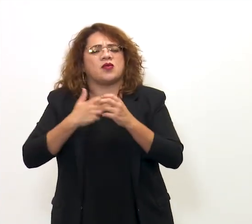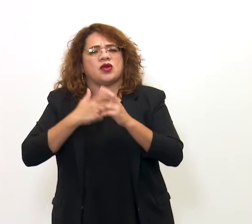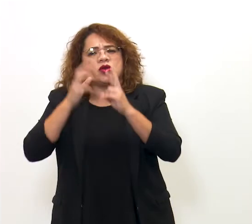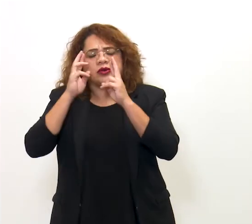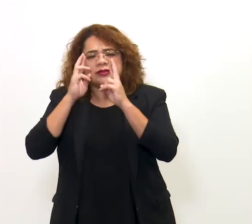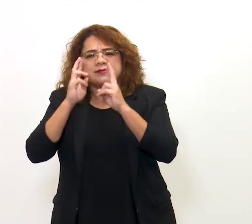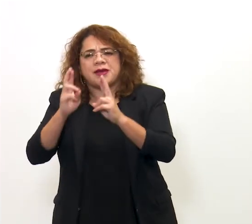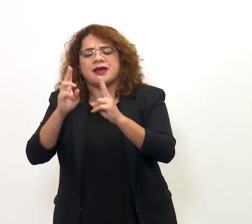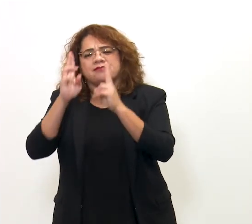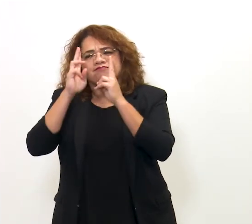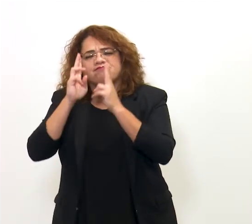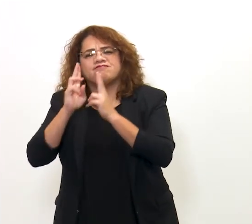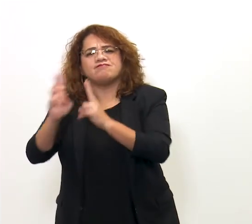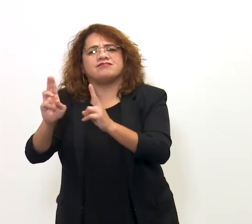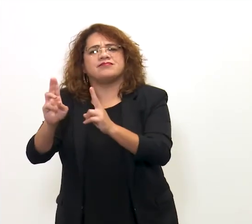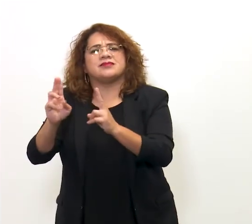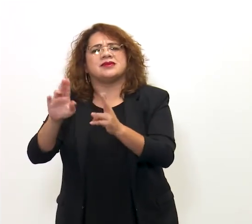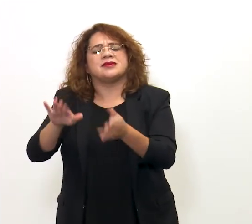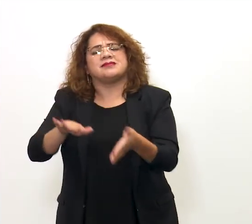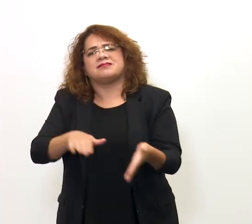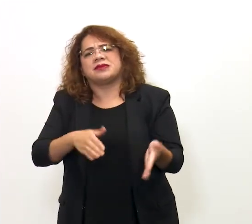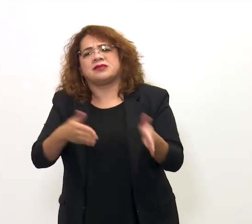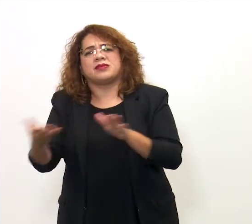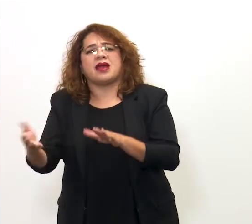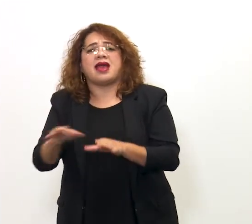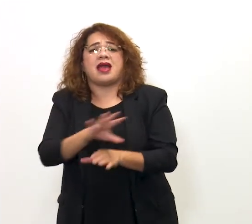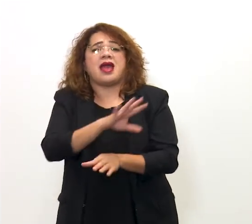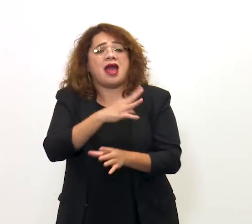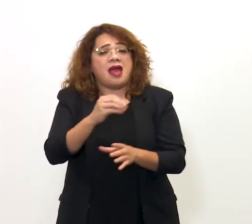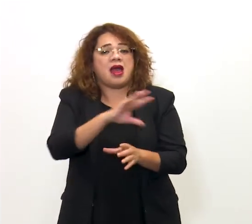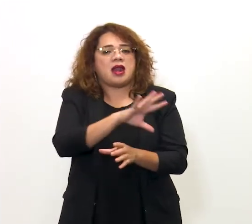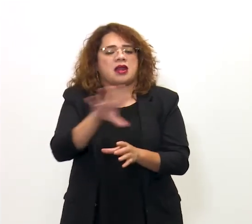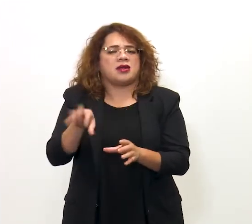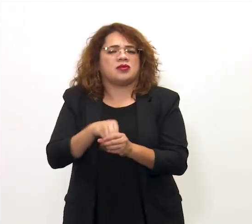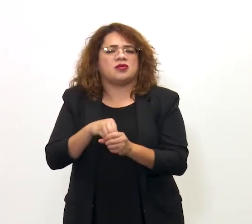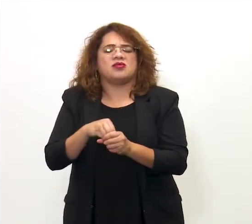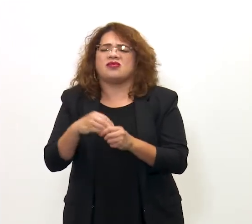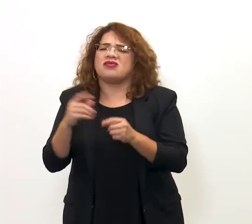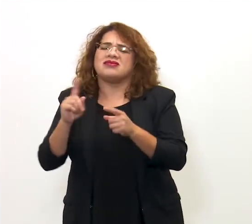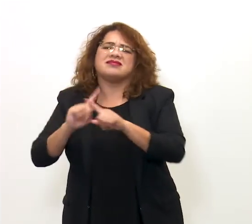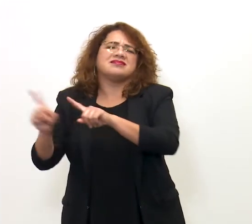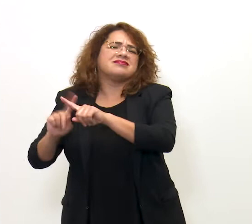anything. It's inclusive of folks that have been impacted and that have lost family or friends